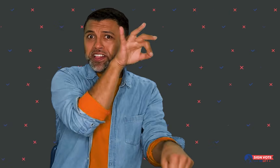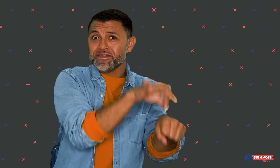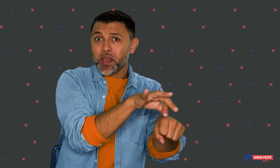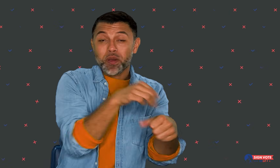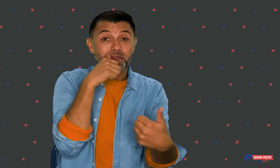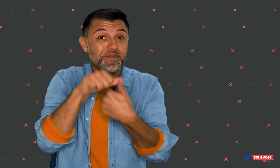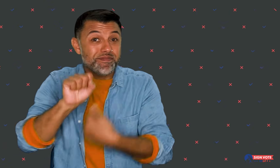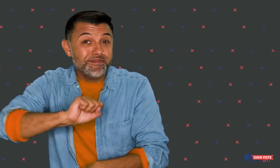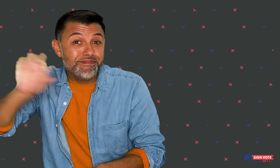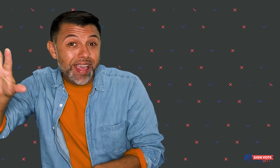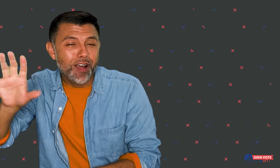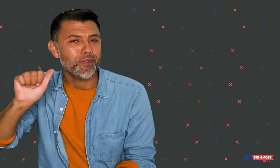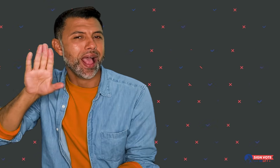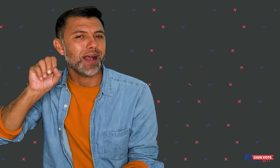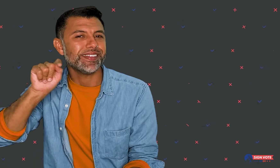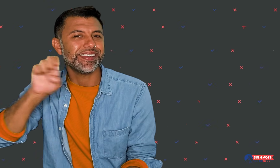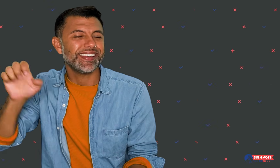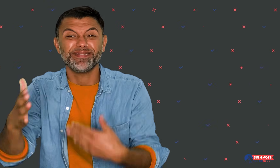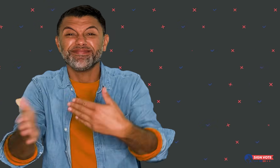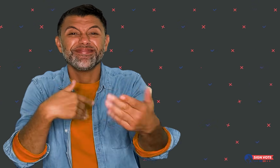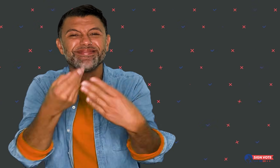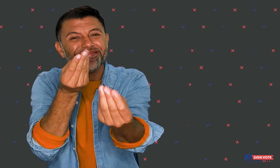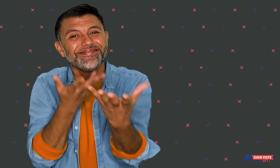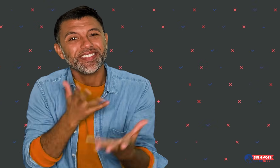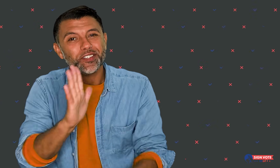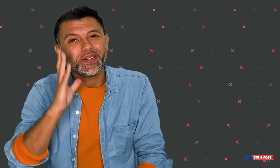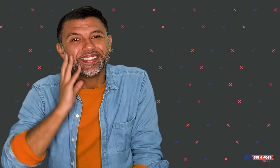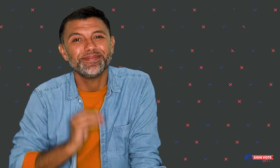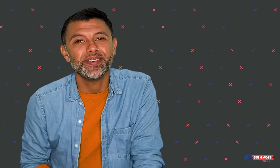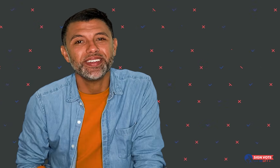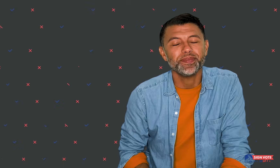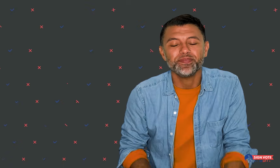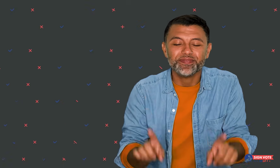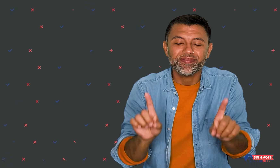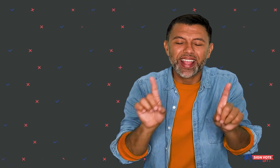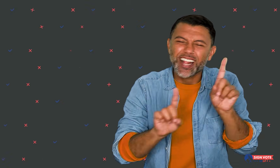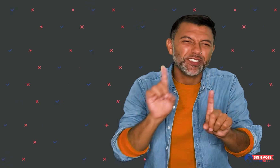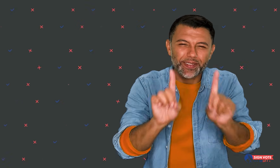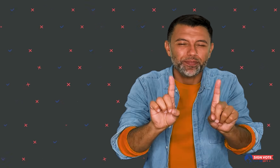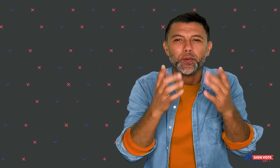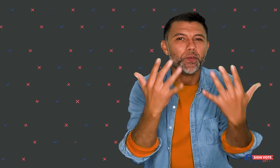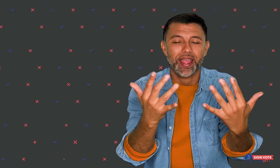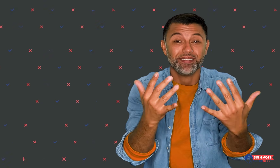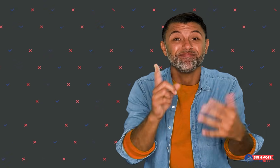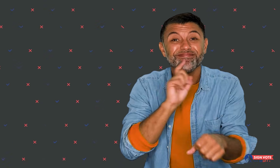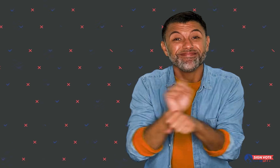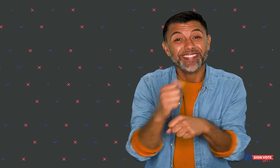voting early, mail-in or absentee, we want to know! Actually...wait.